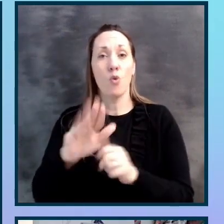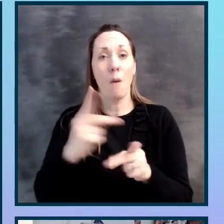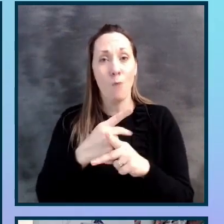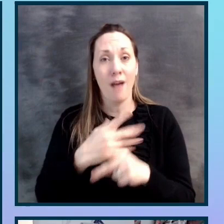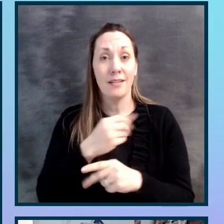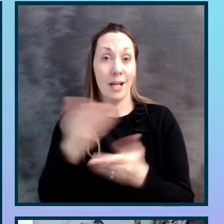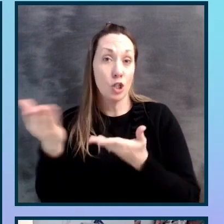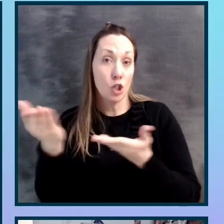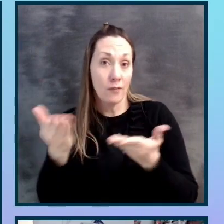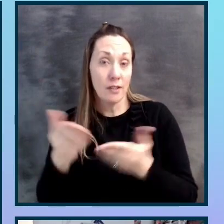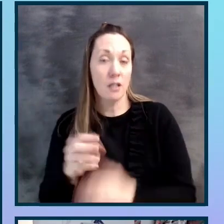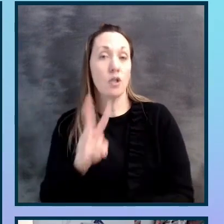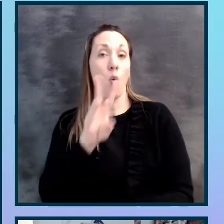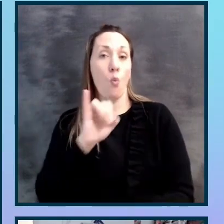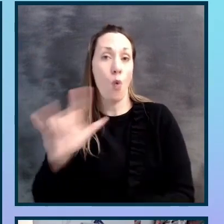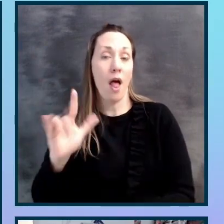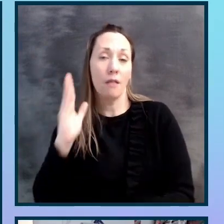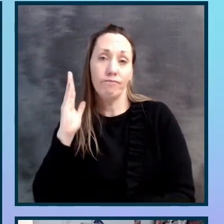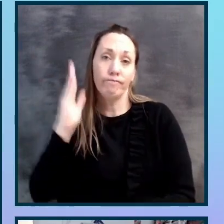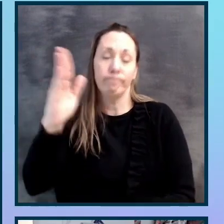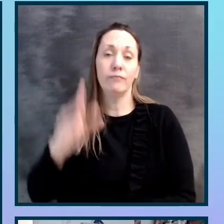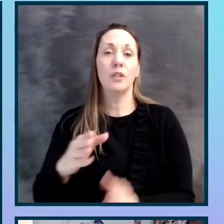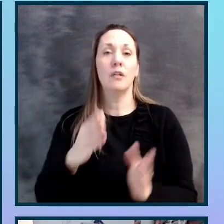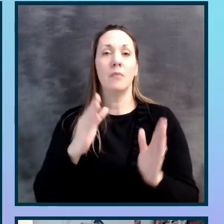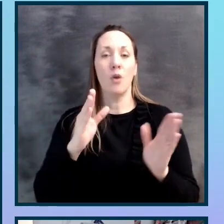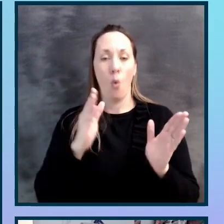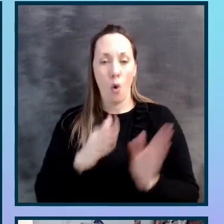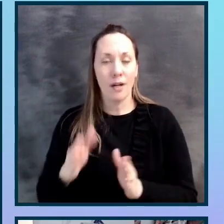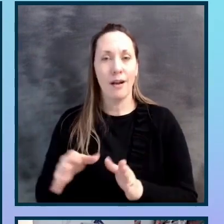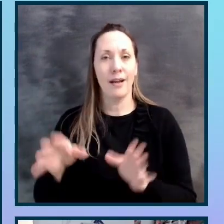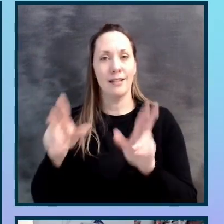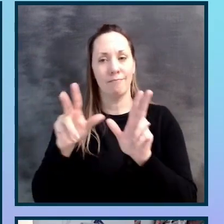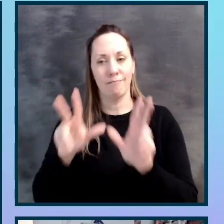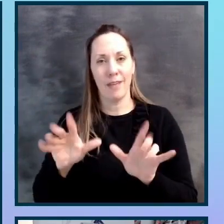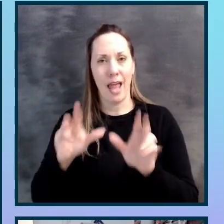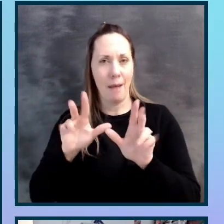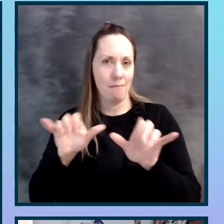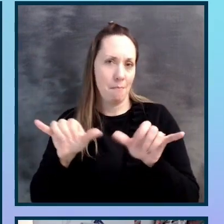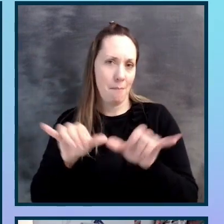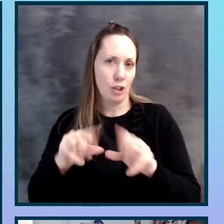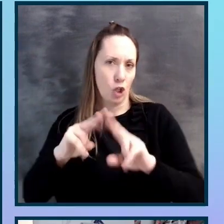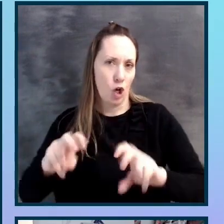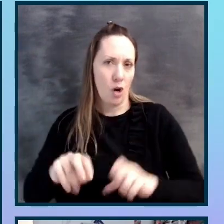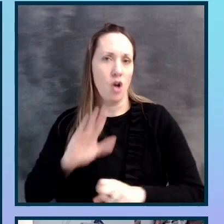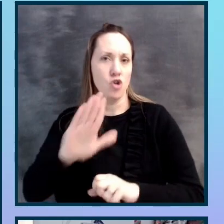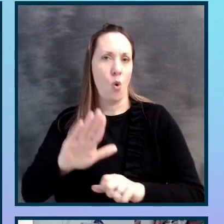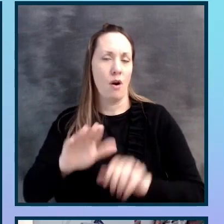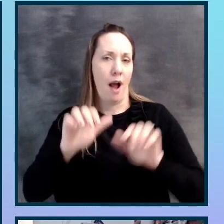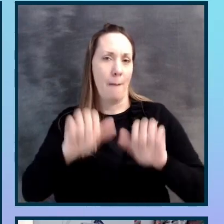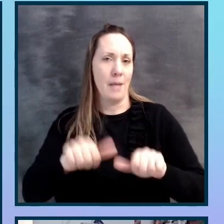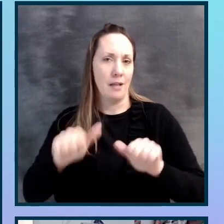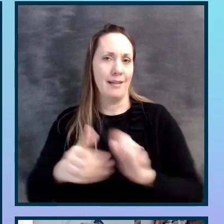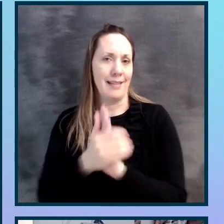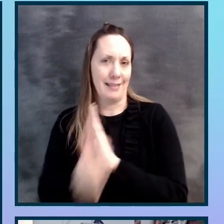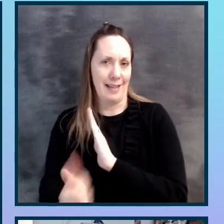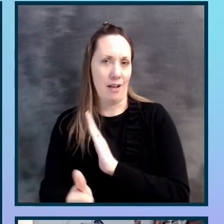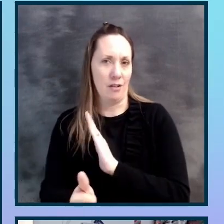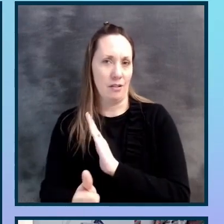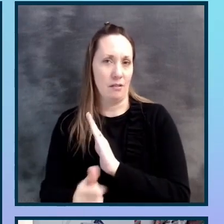we'll serve to organize and measure the best of your energies and skills, and it is a challenge